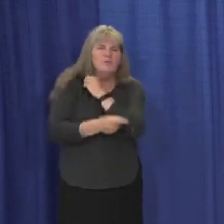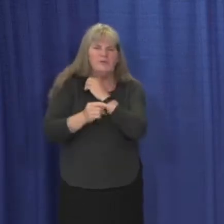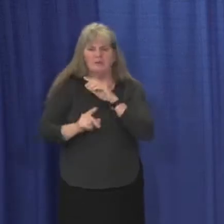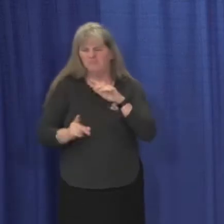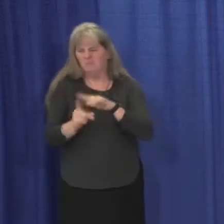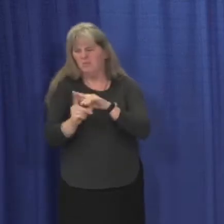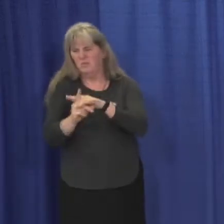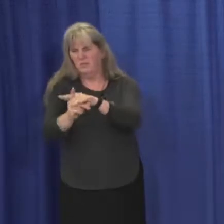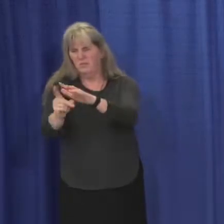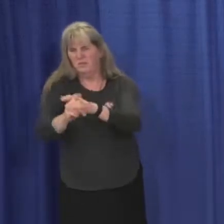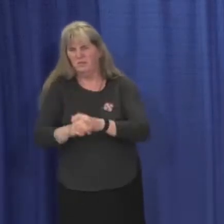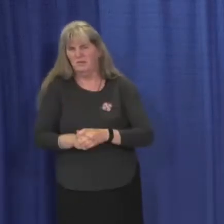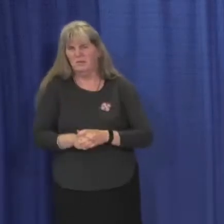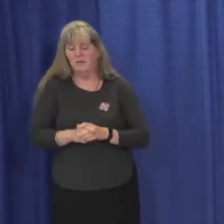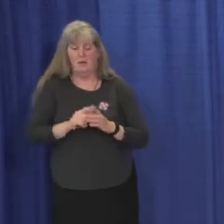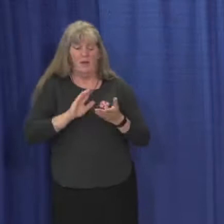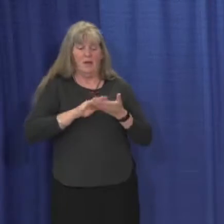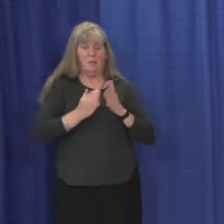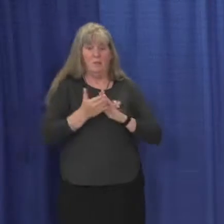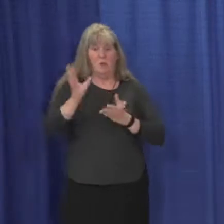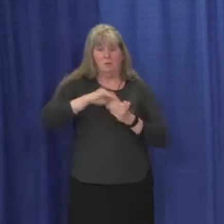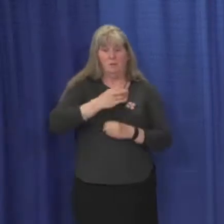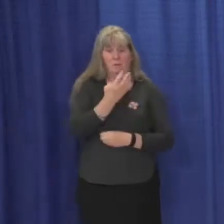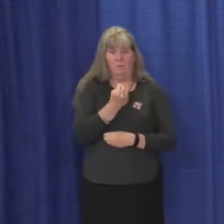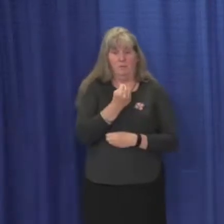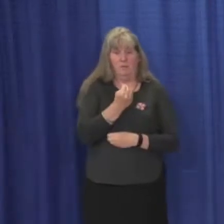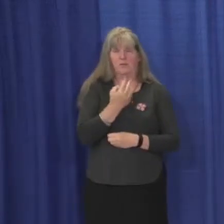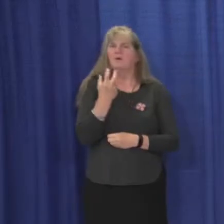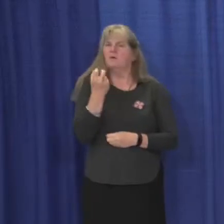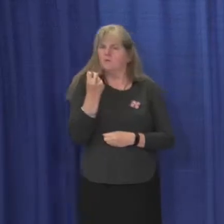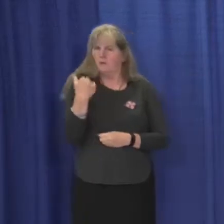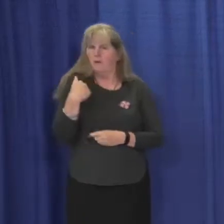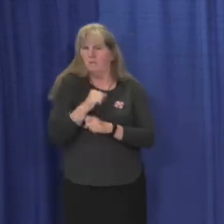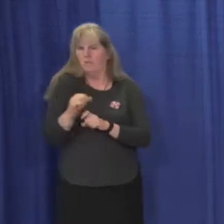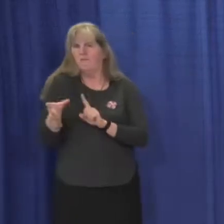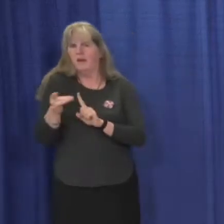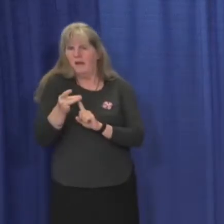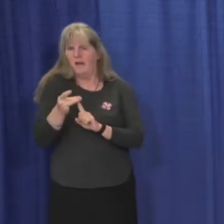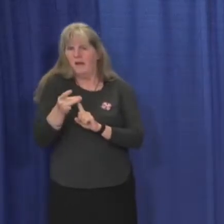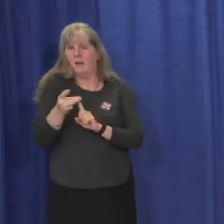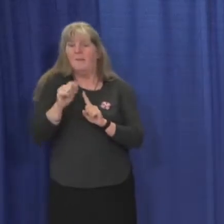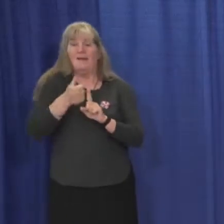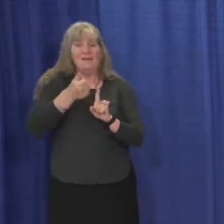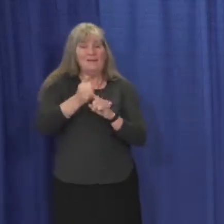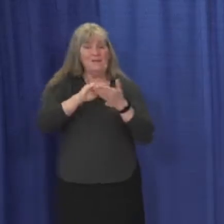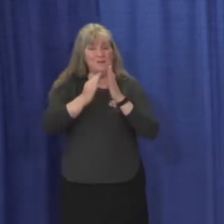Although we have had cases and 12 out of 14 communities we are so far not seen widespread